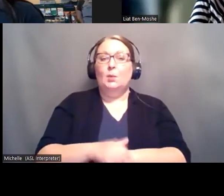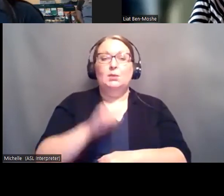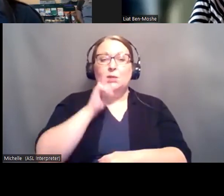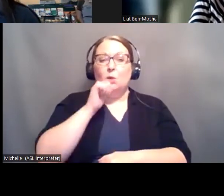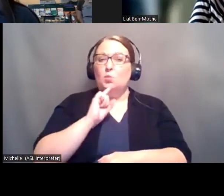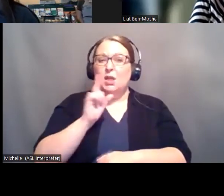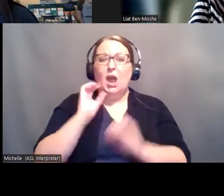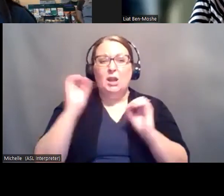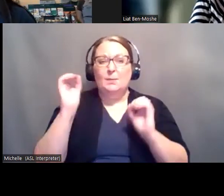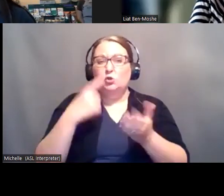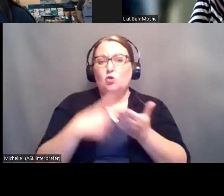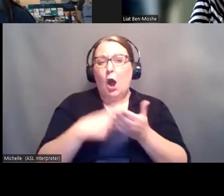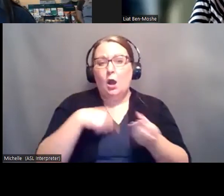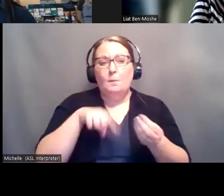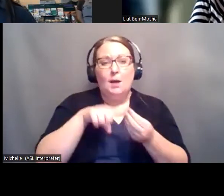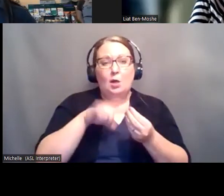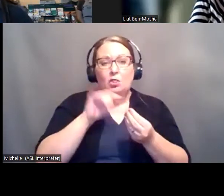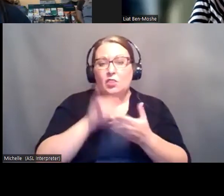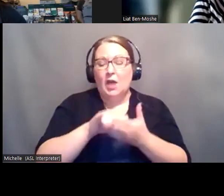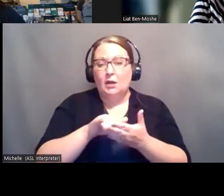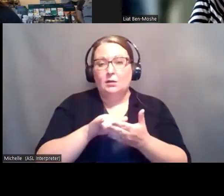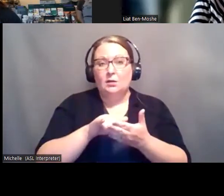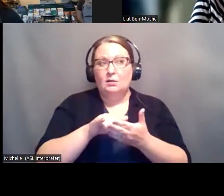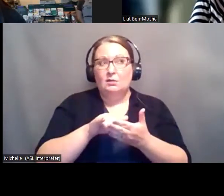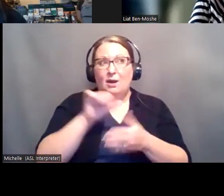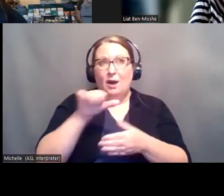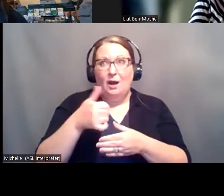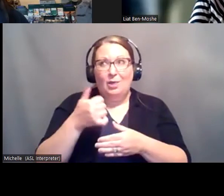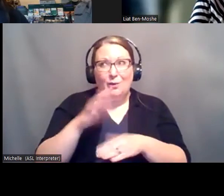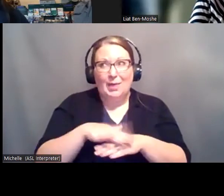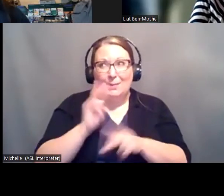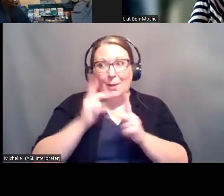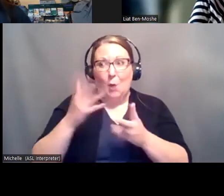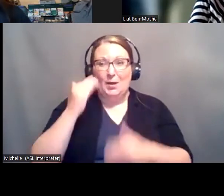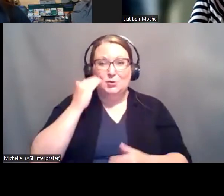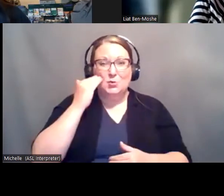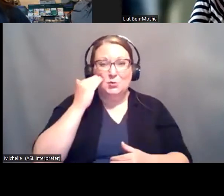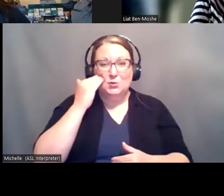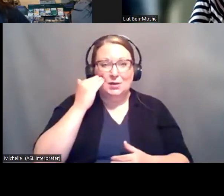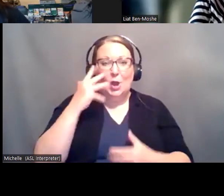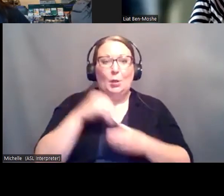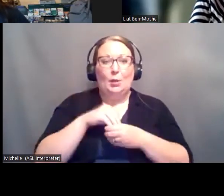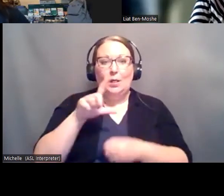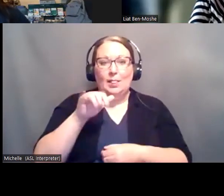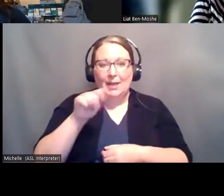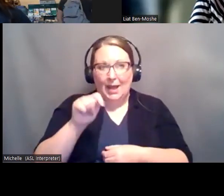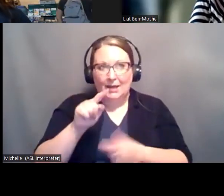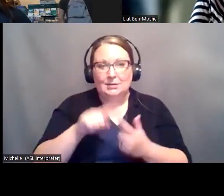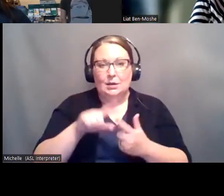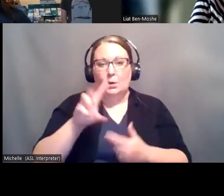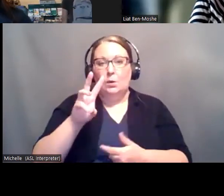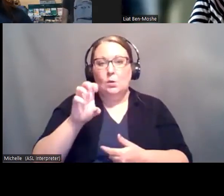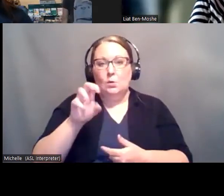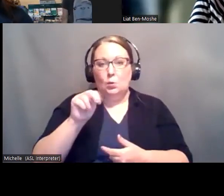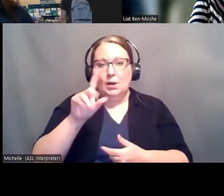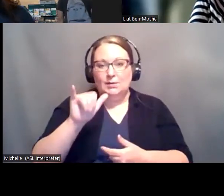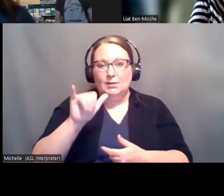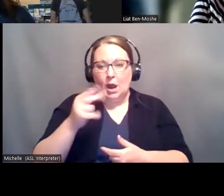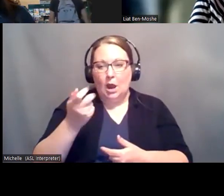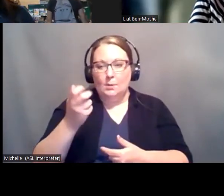to talk about this with besides the people I already knew, including Liat and Wendy Harbor, goddess bless her,